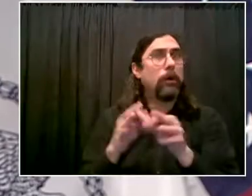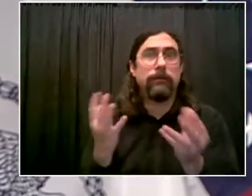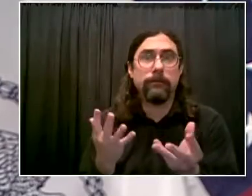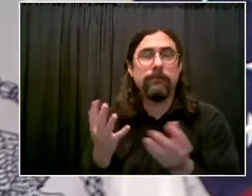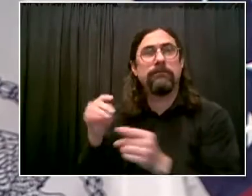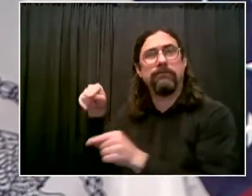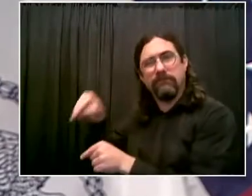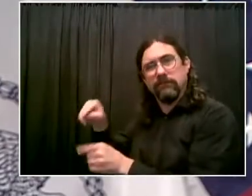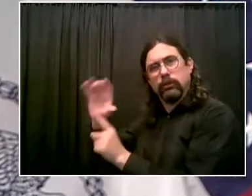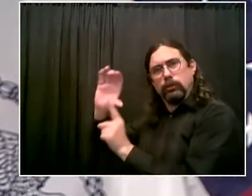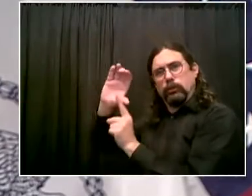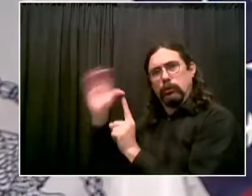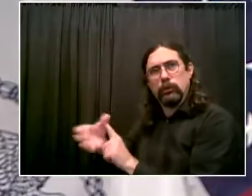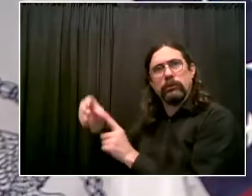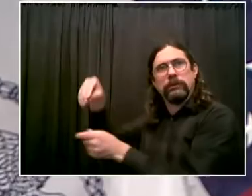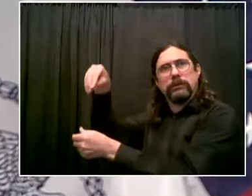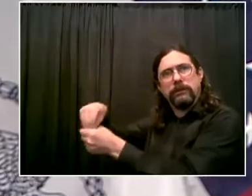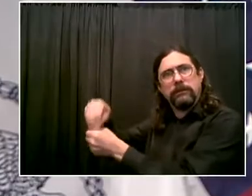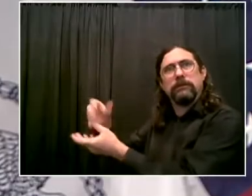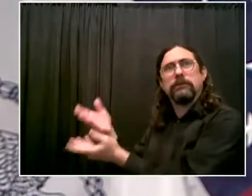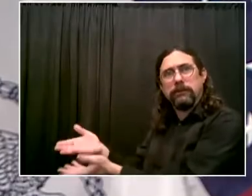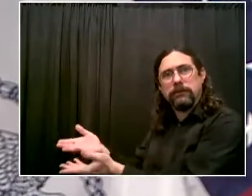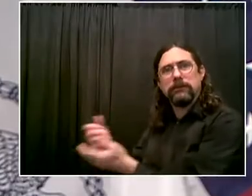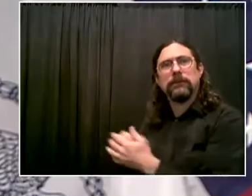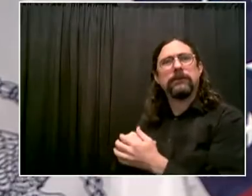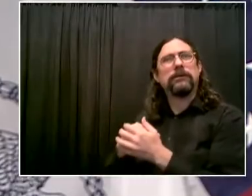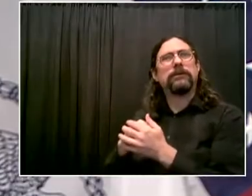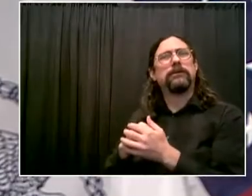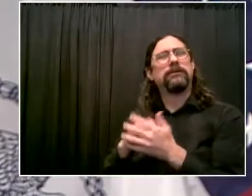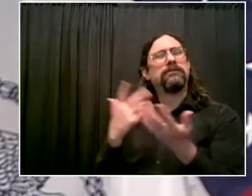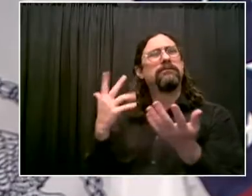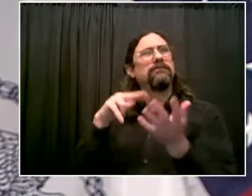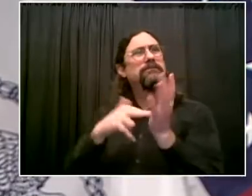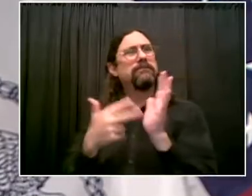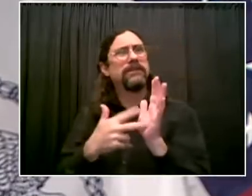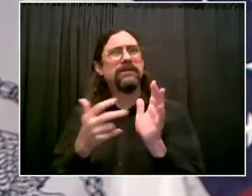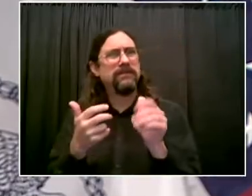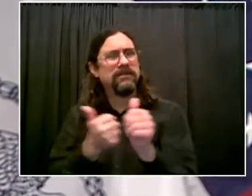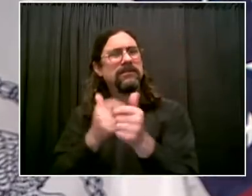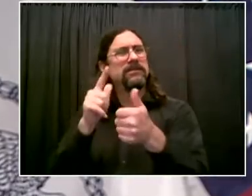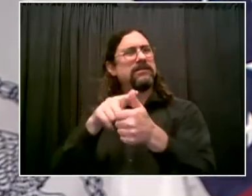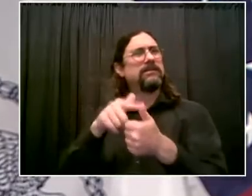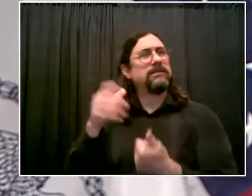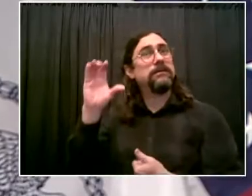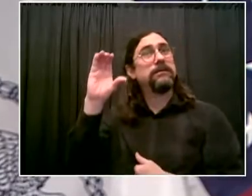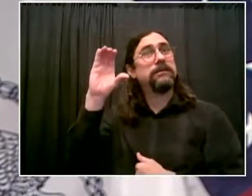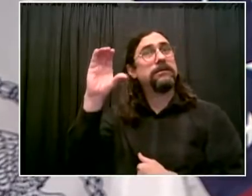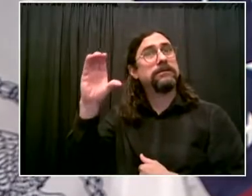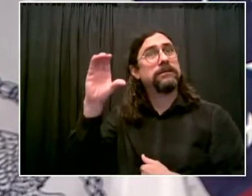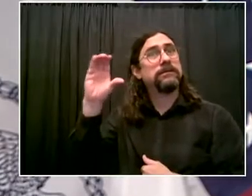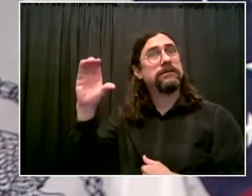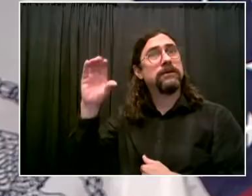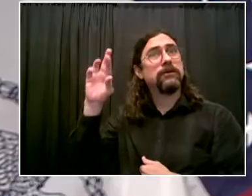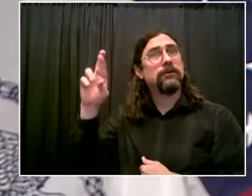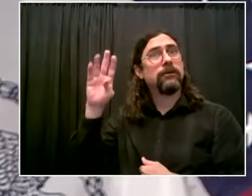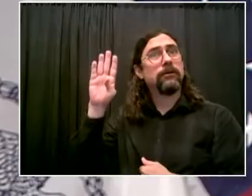POLICING MUCH MORE DEEPLY THAT'S WHY WE A REINETNSFYIIG N INVESTMENTS VENTURVIOLENT SYSTEM. THAT'S WHY WERE BRINGING THE COMMUNITY INTO THE SELECTION OF